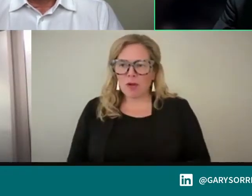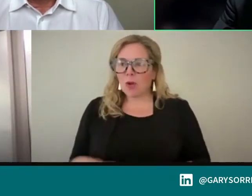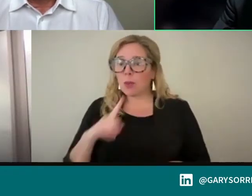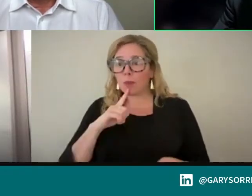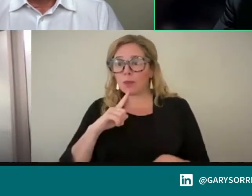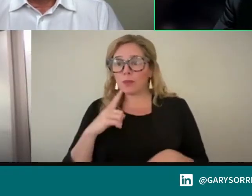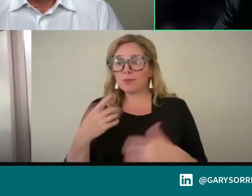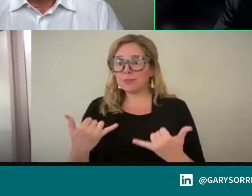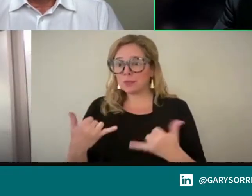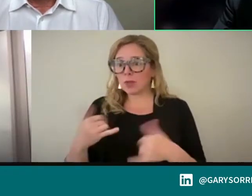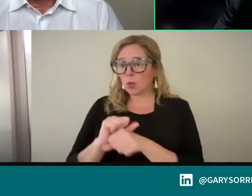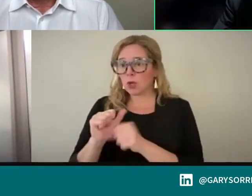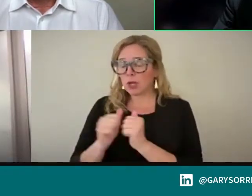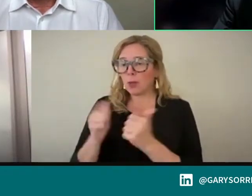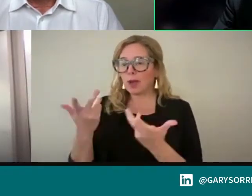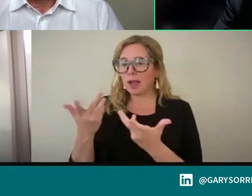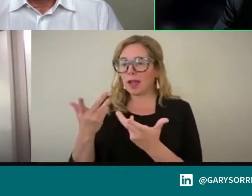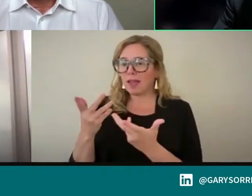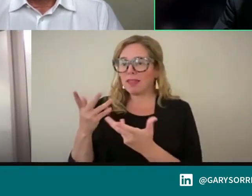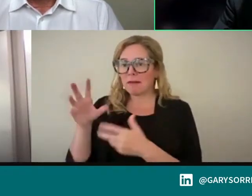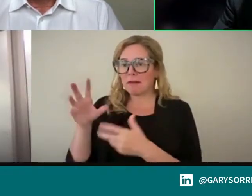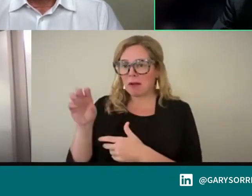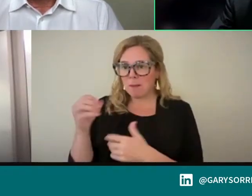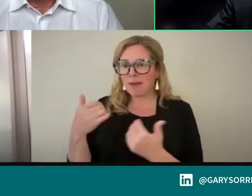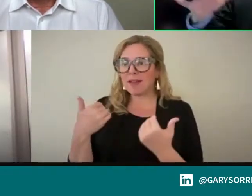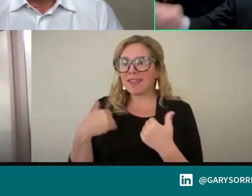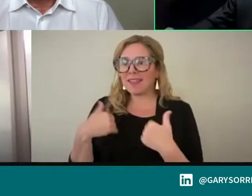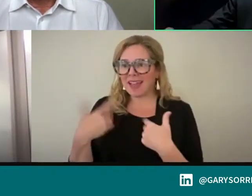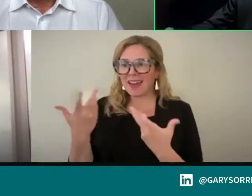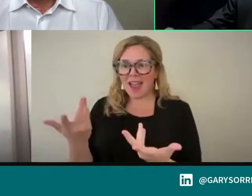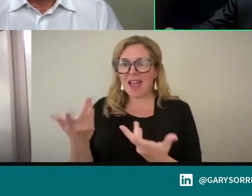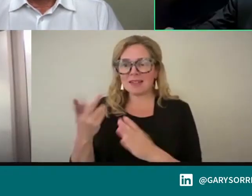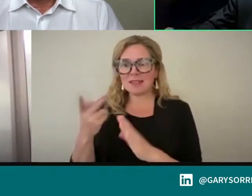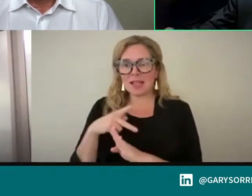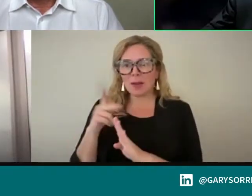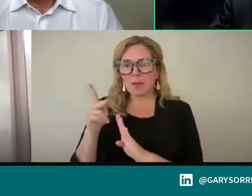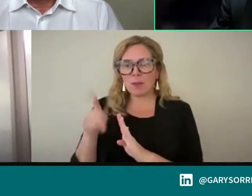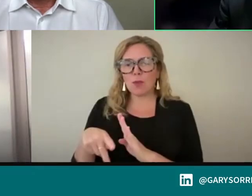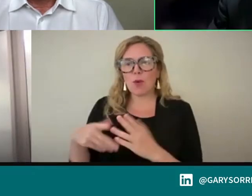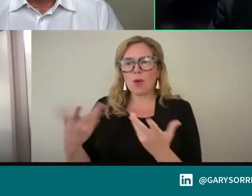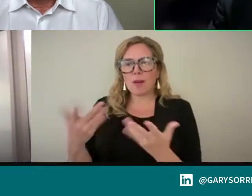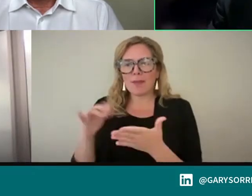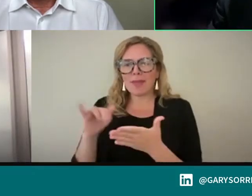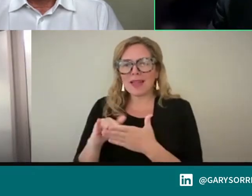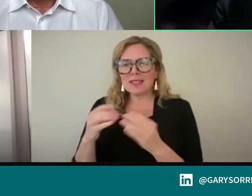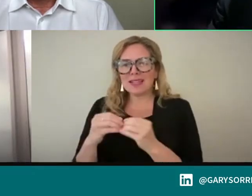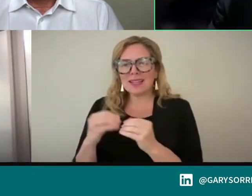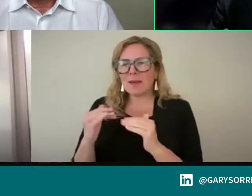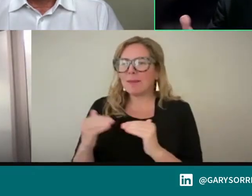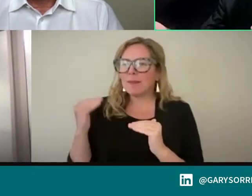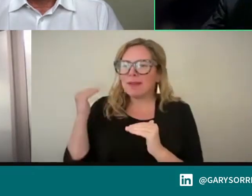a telescope program. So it's, beyond primary care, how can we get into providing advanced